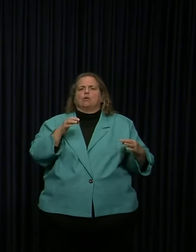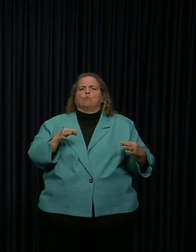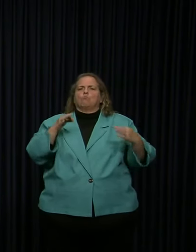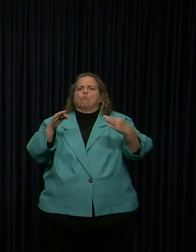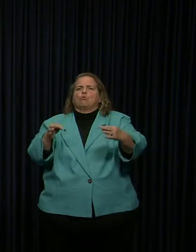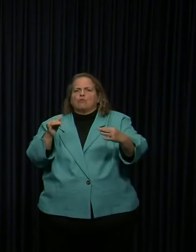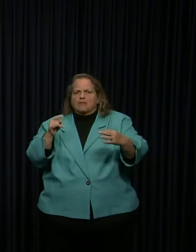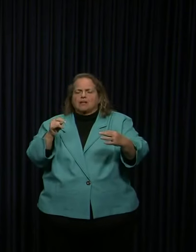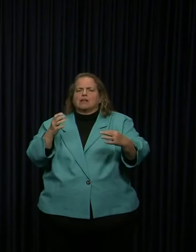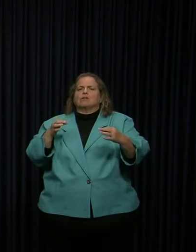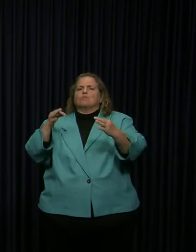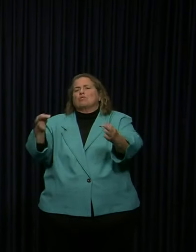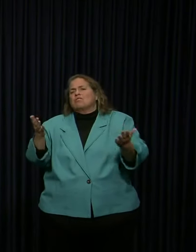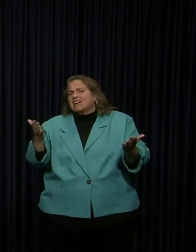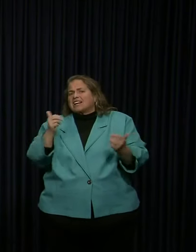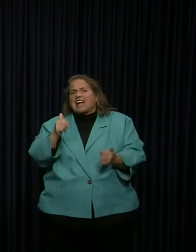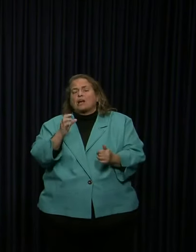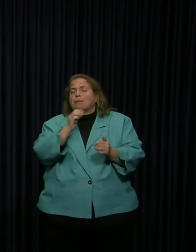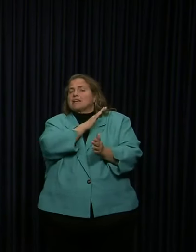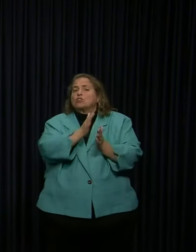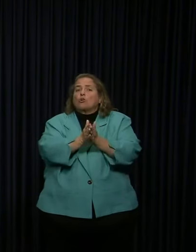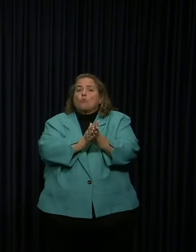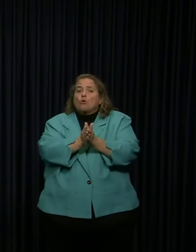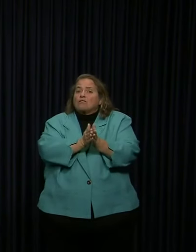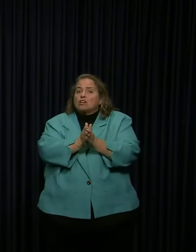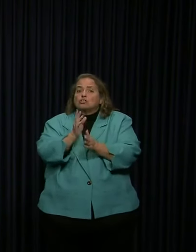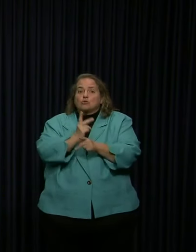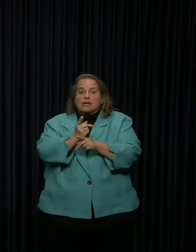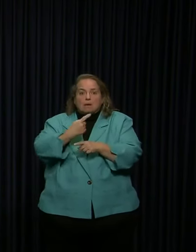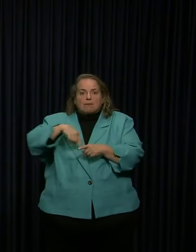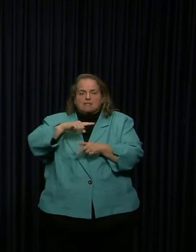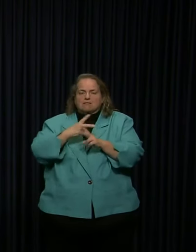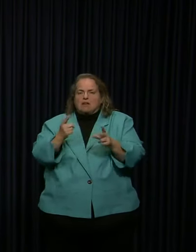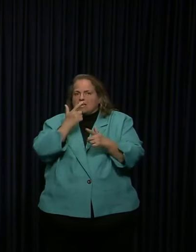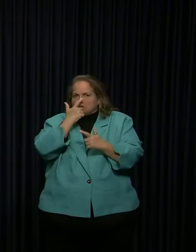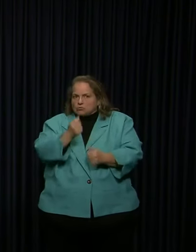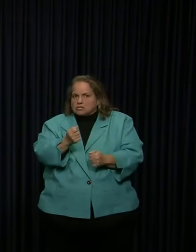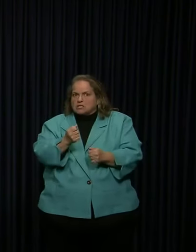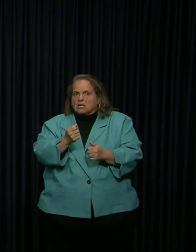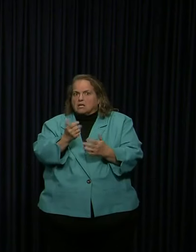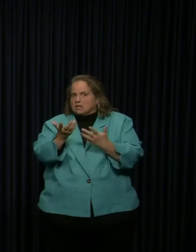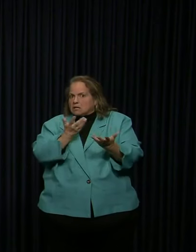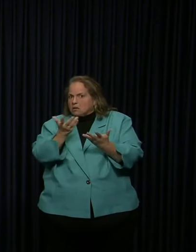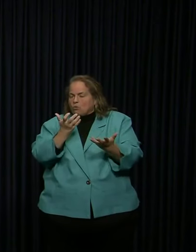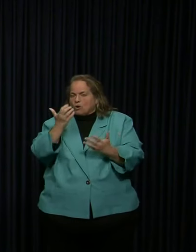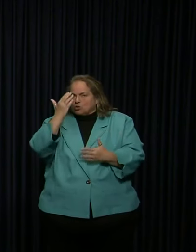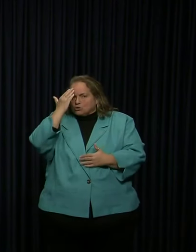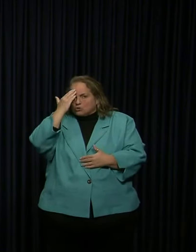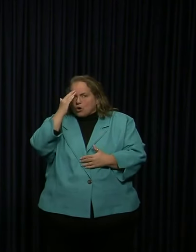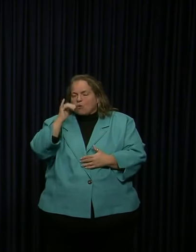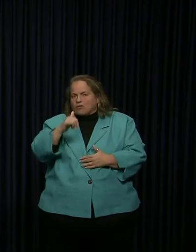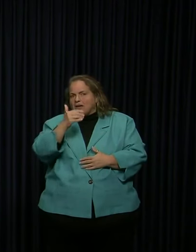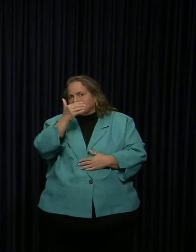OUR PARTNERSHIP DEALING WITH CROWING PERP WE DON'T PAY THEM ANYTHING. I WILL GET THE NUMBERS WHAT